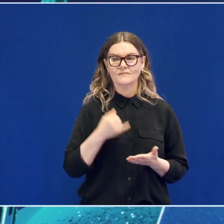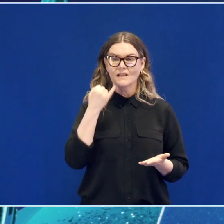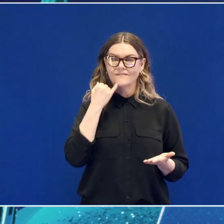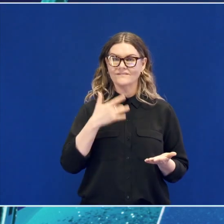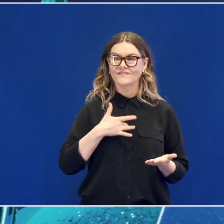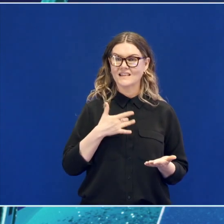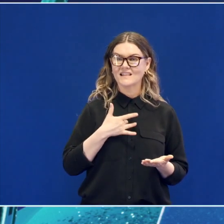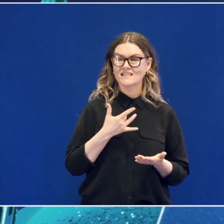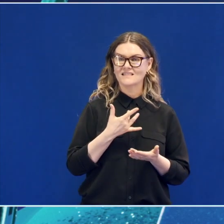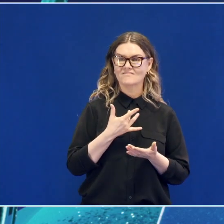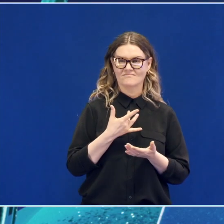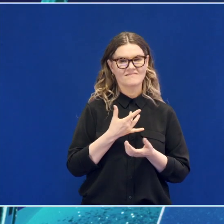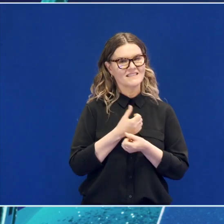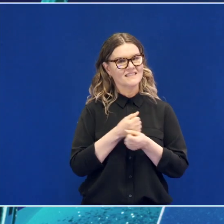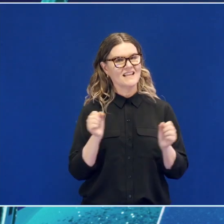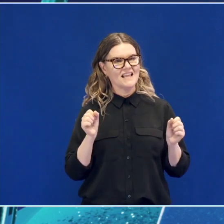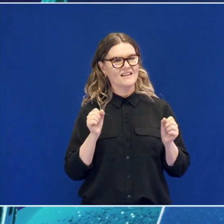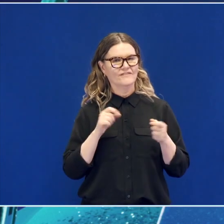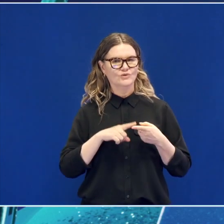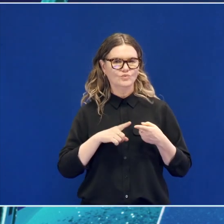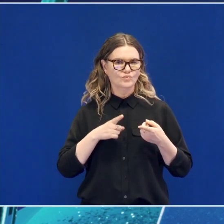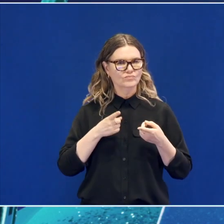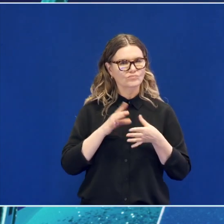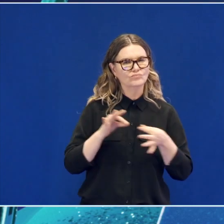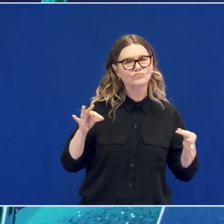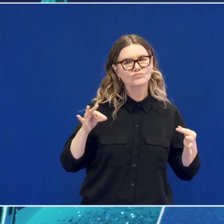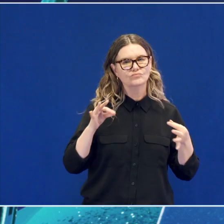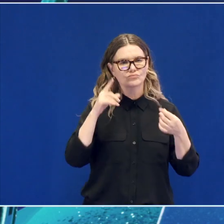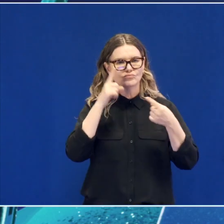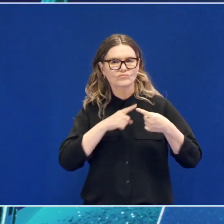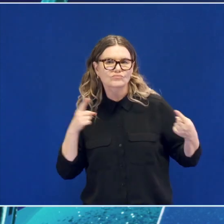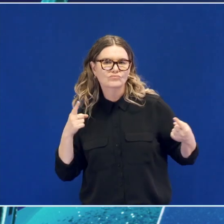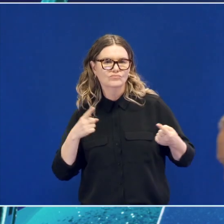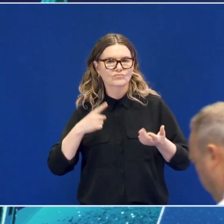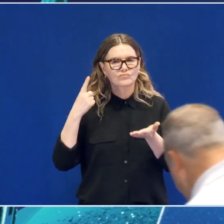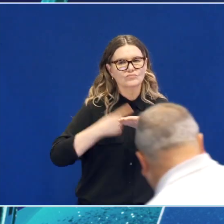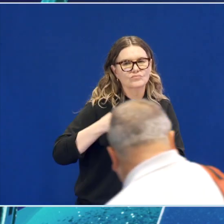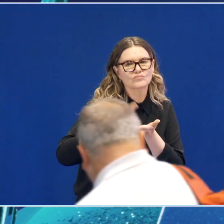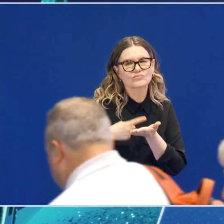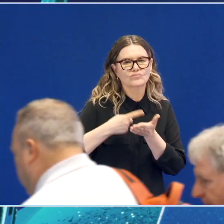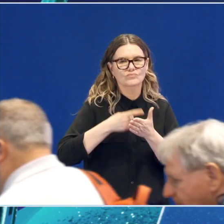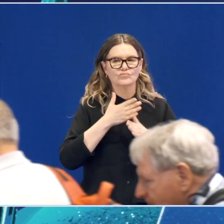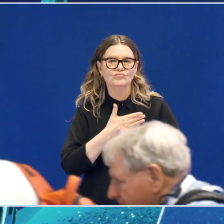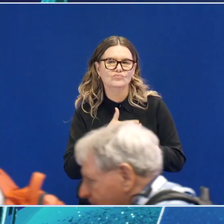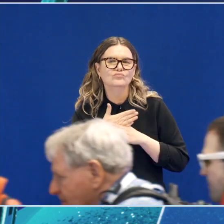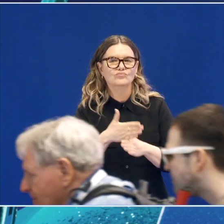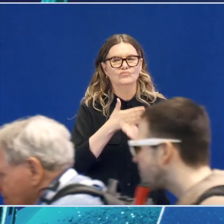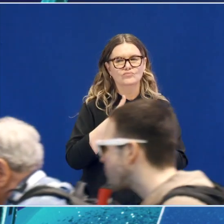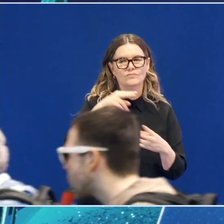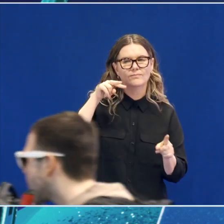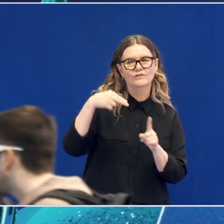and to our social interactions, we really create better products and a better culture. And I'm going to pass it over to Yumeng to introduce herself.